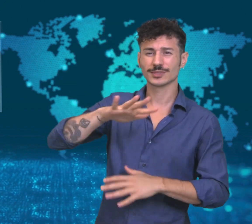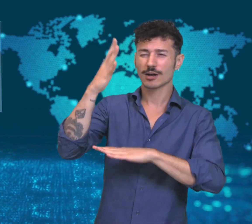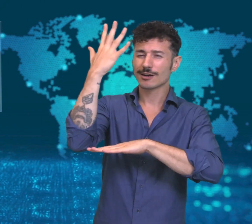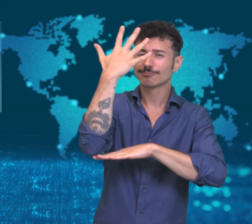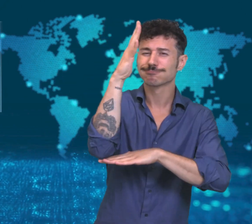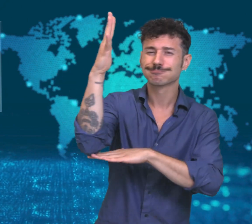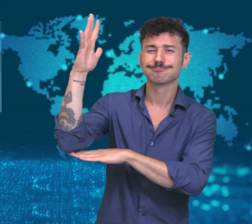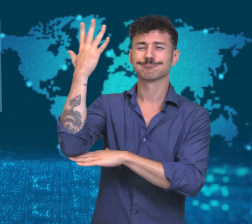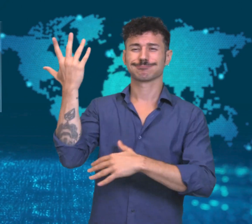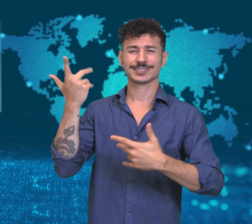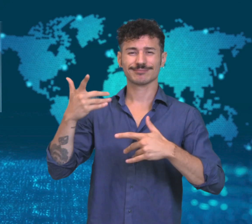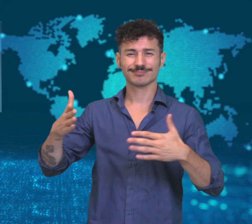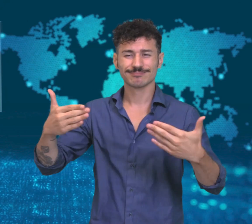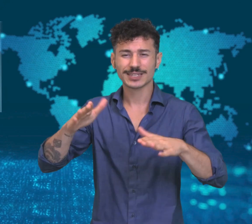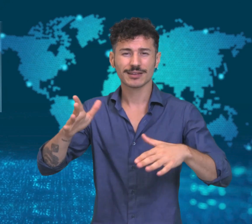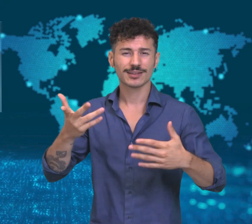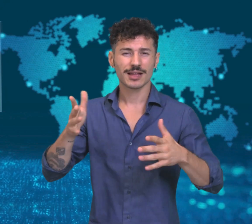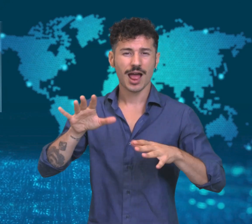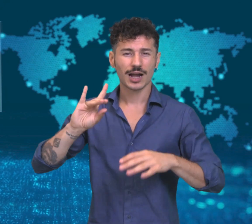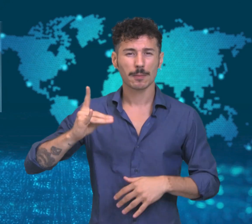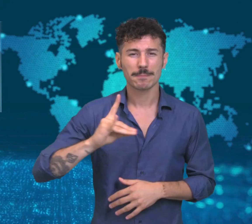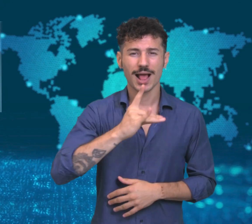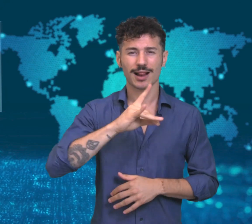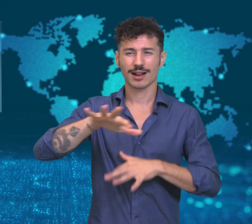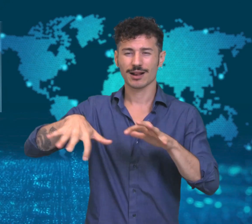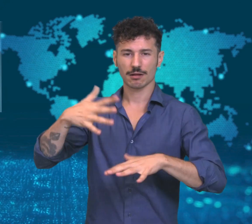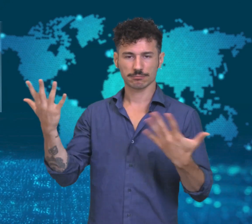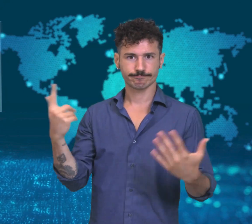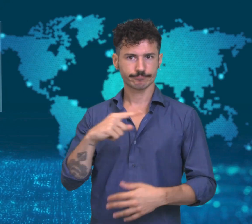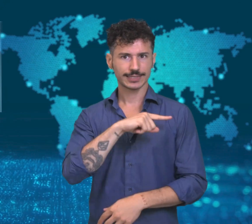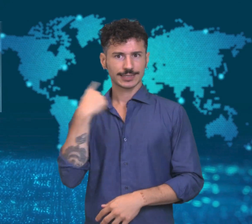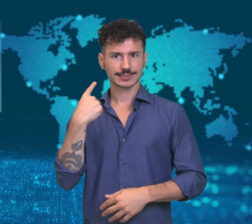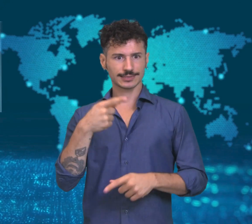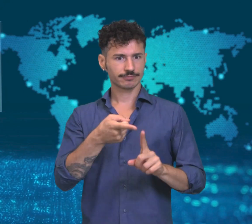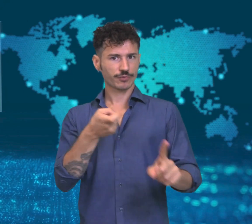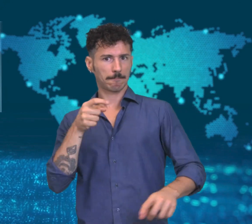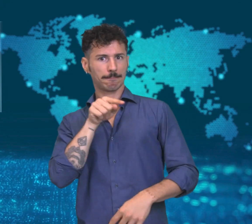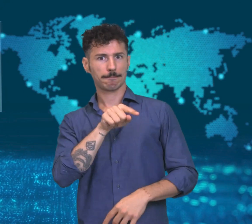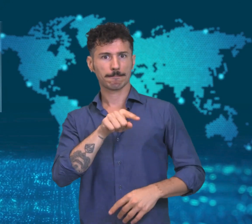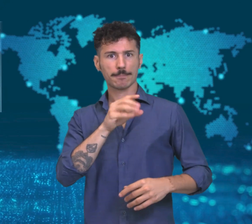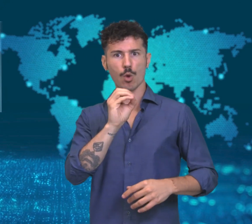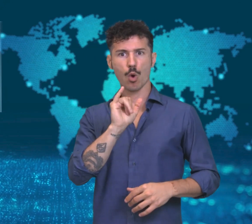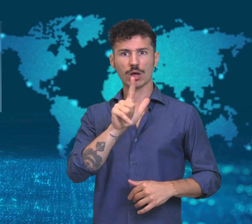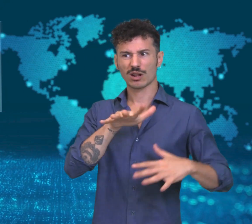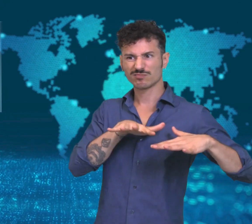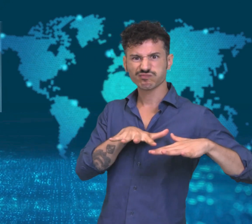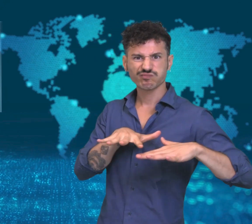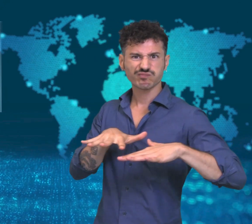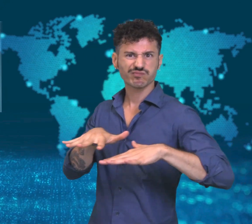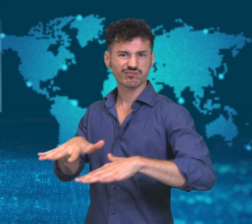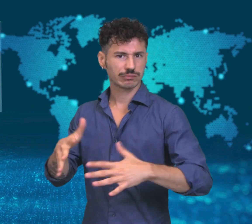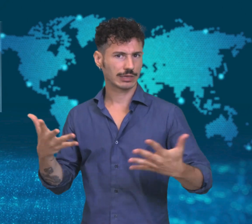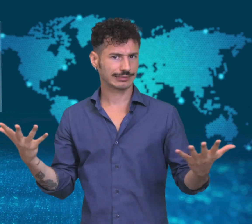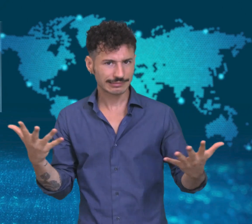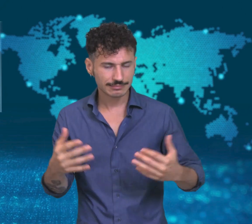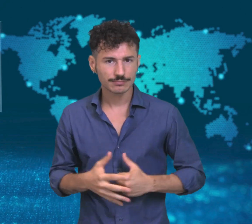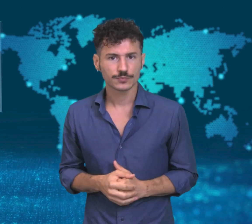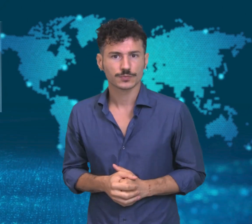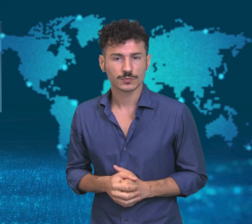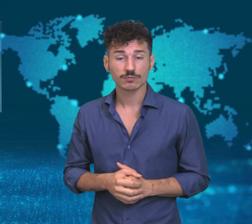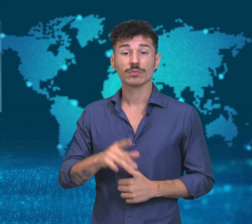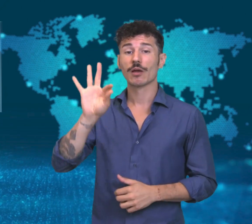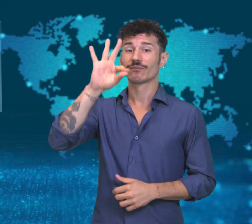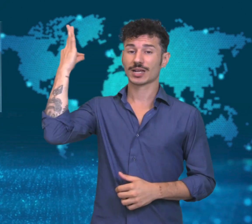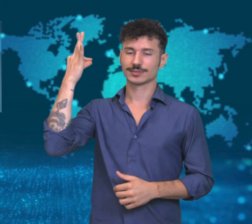ship and that the country’s ecosystem is threatened by the oil pollution.